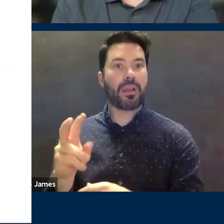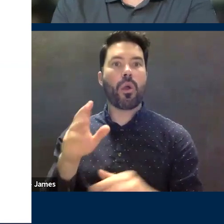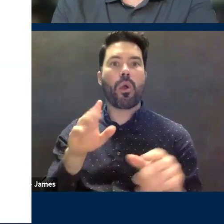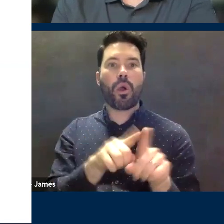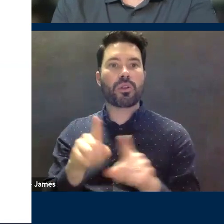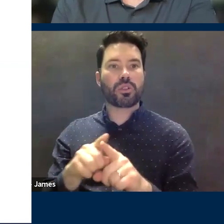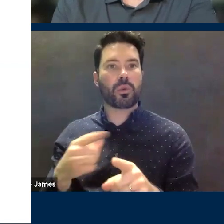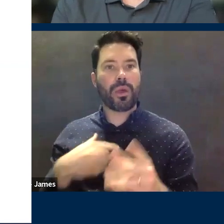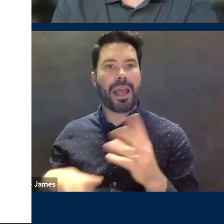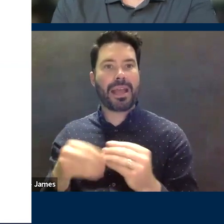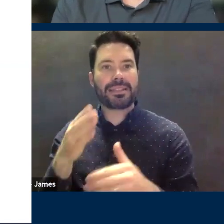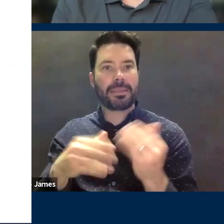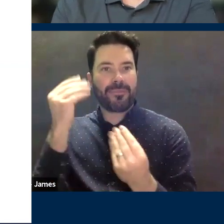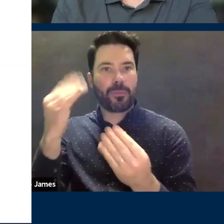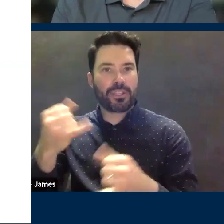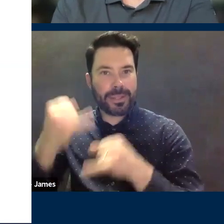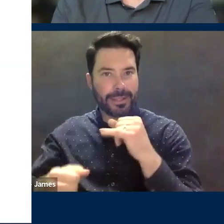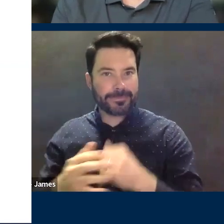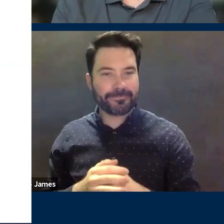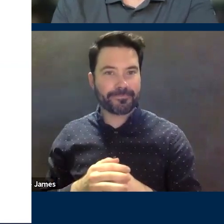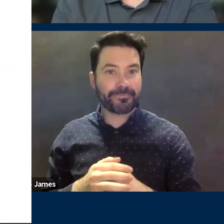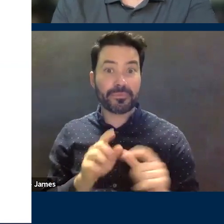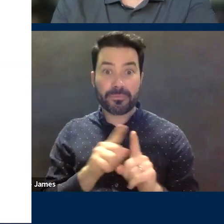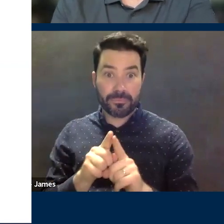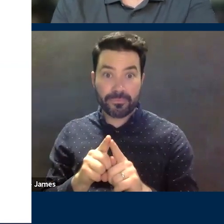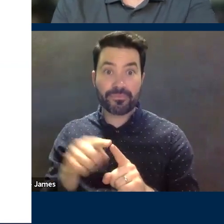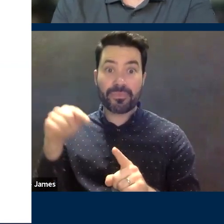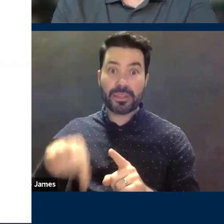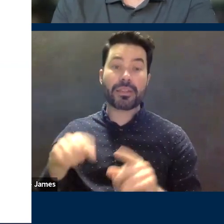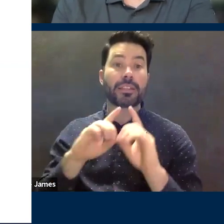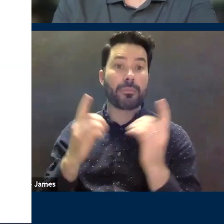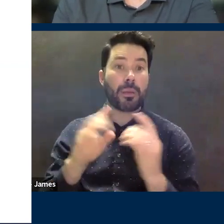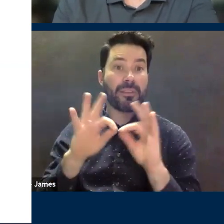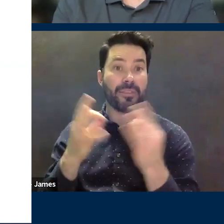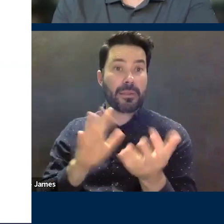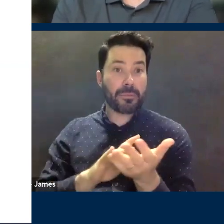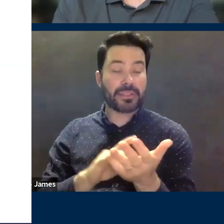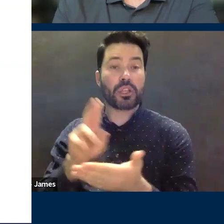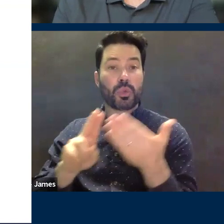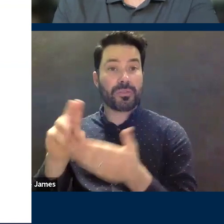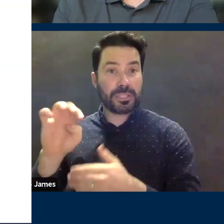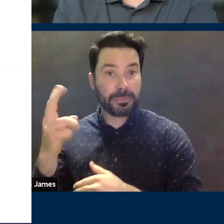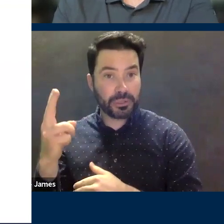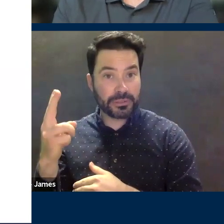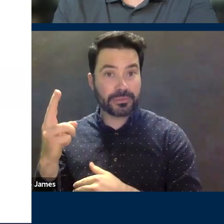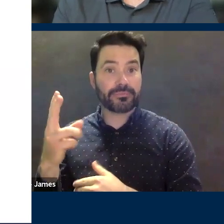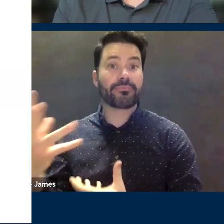So again, this is a Department of Family Medicine at the University of Michigan, and is a part of our provided Webinar series,